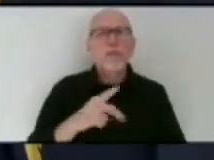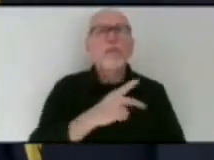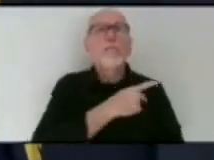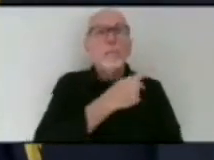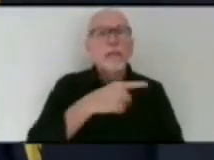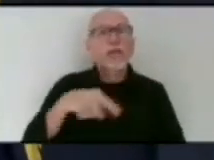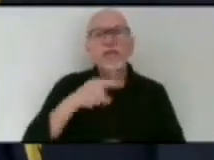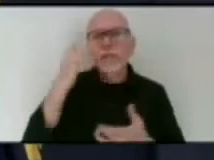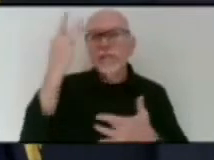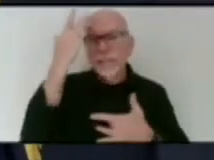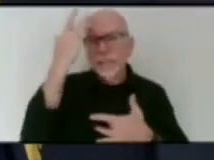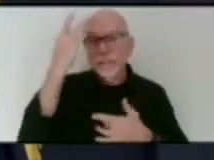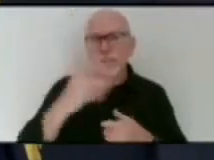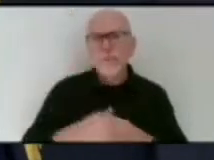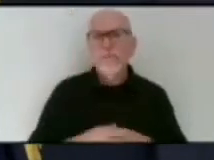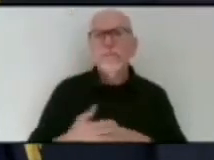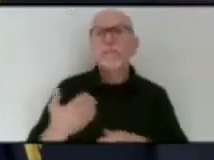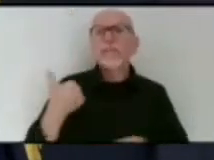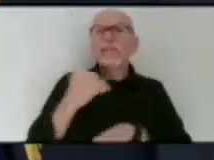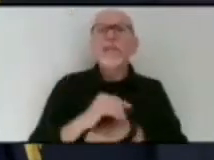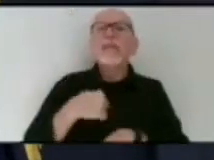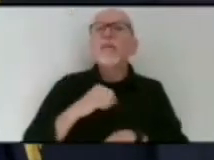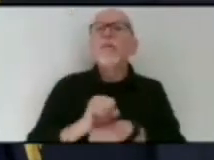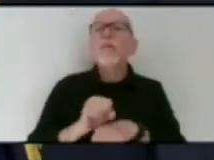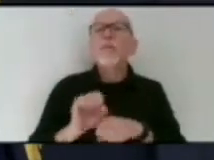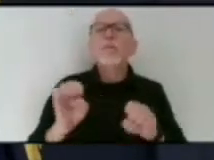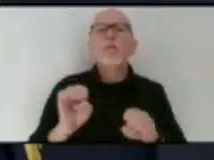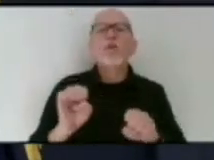Last night, I worked my regular shift in the emergency department and treated